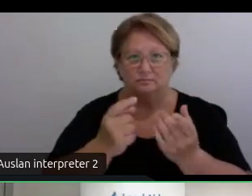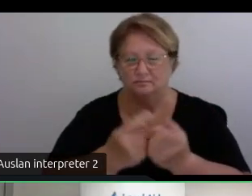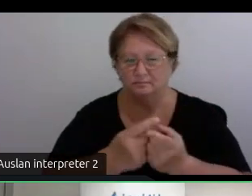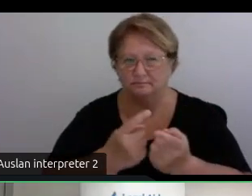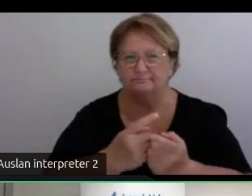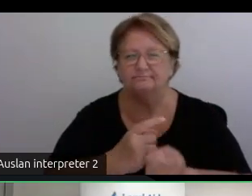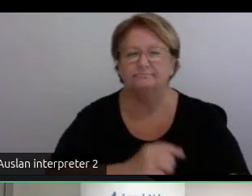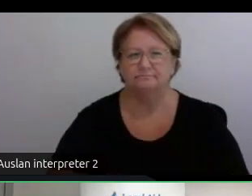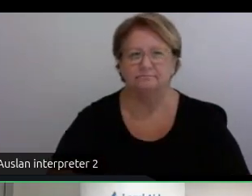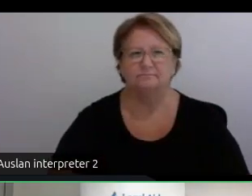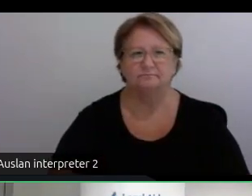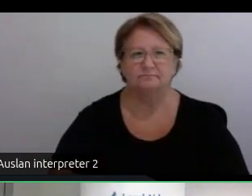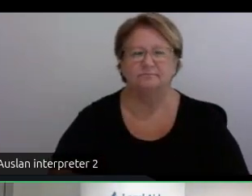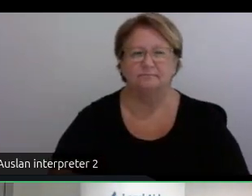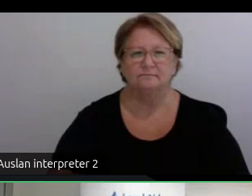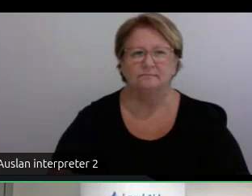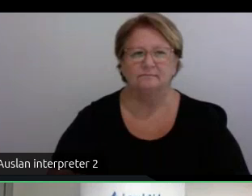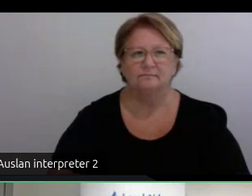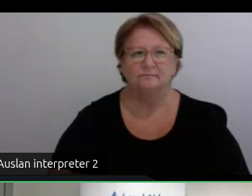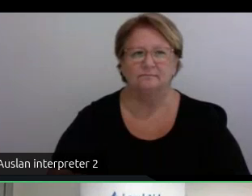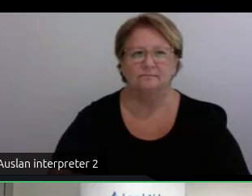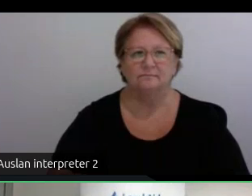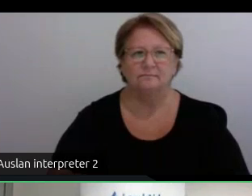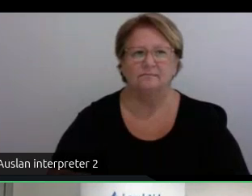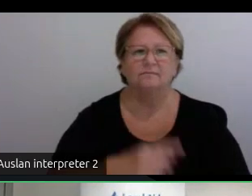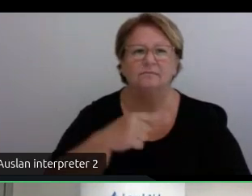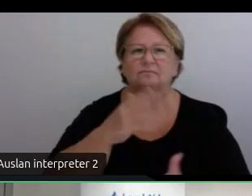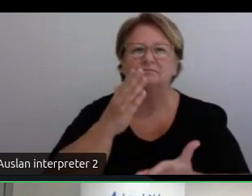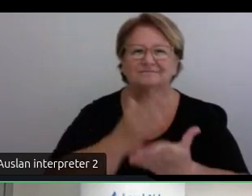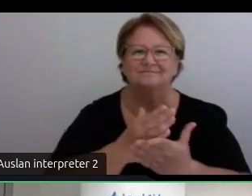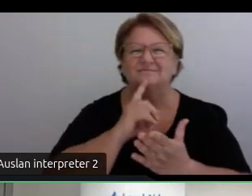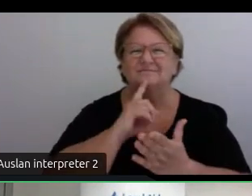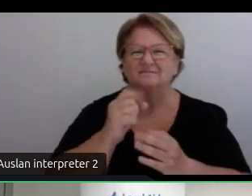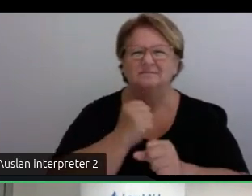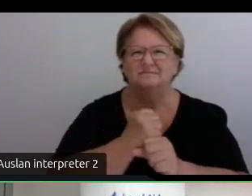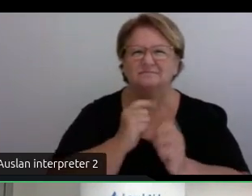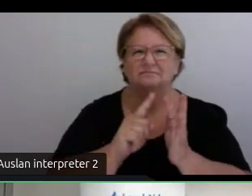that work. That's right. Absolutely. So don't worry. We would definitely tell George about